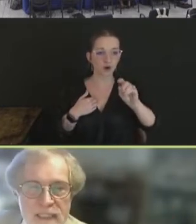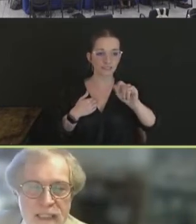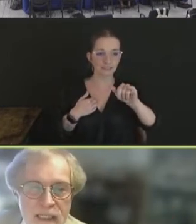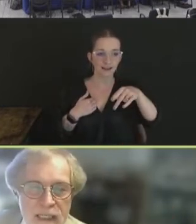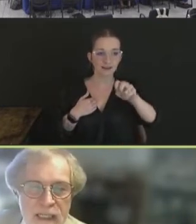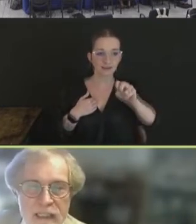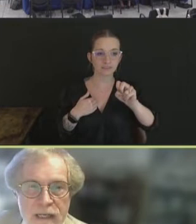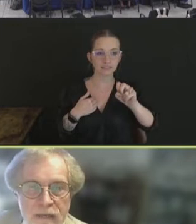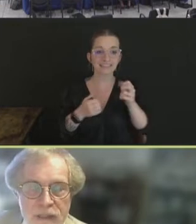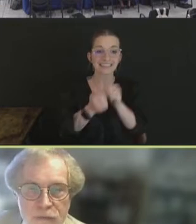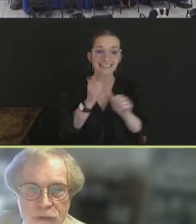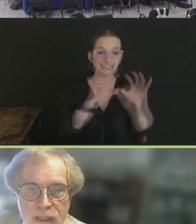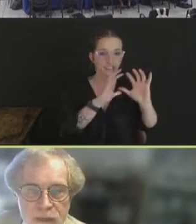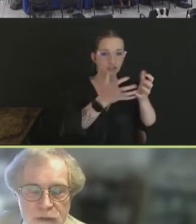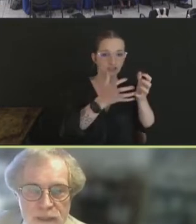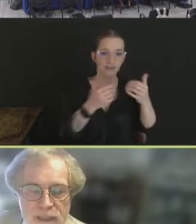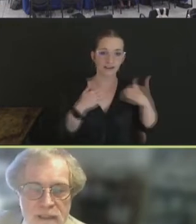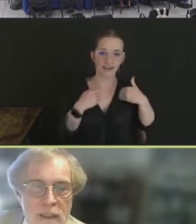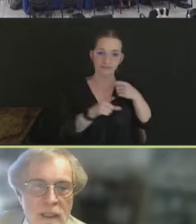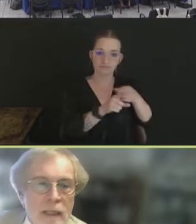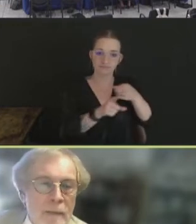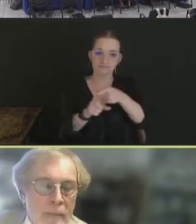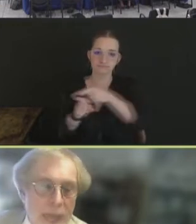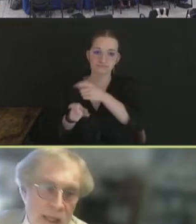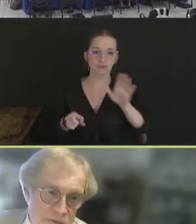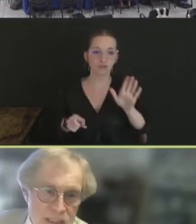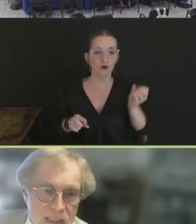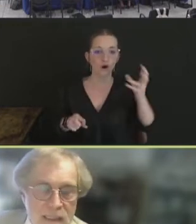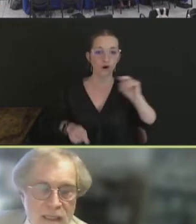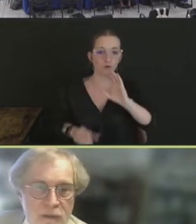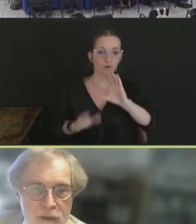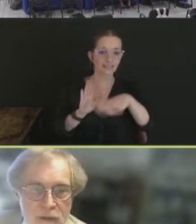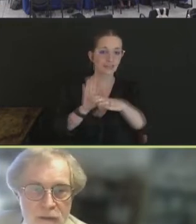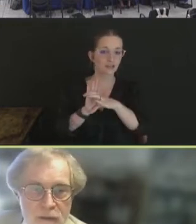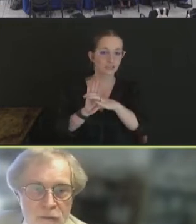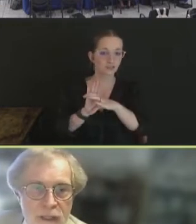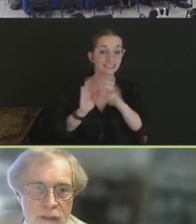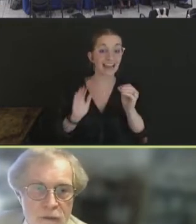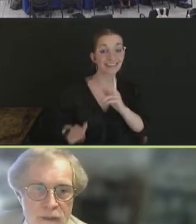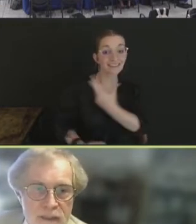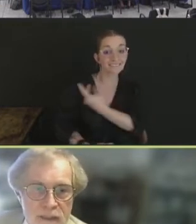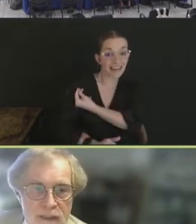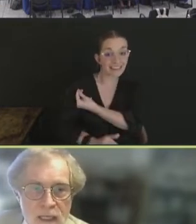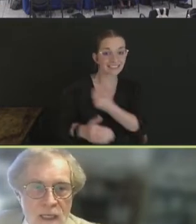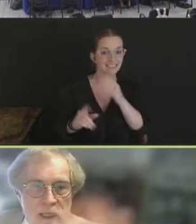distinct, and each have different characteristics. And the vaccines have different characteristics.